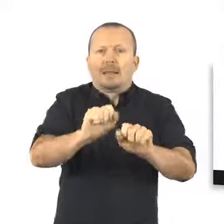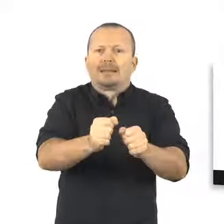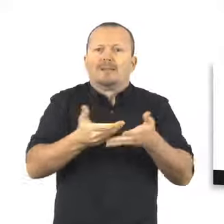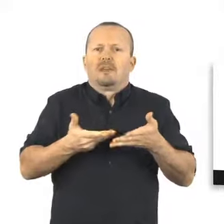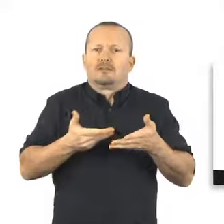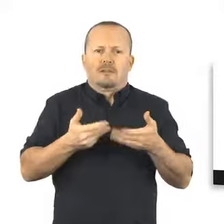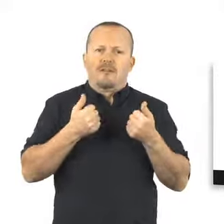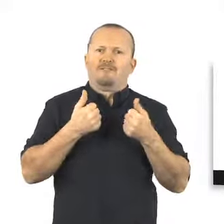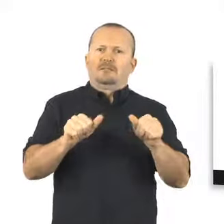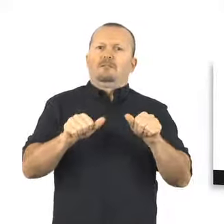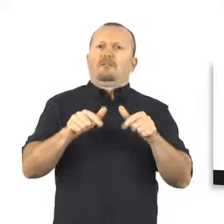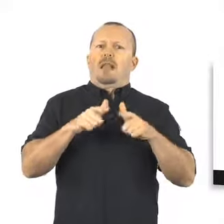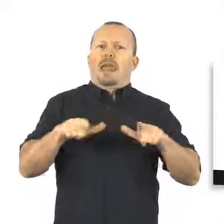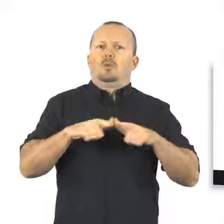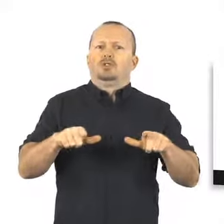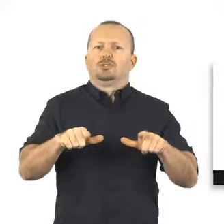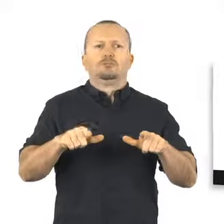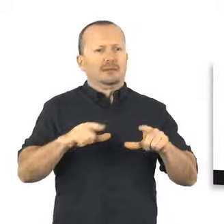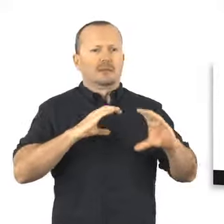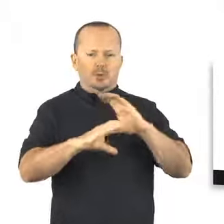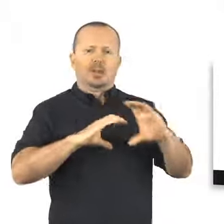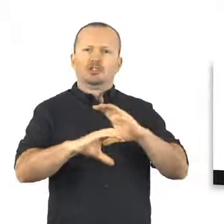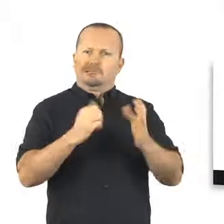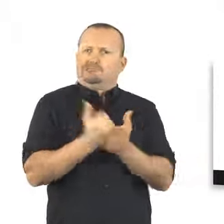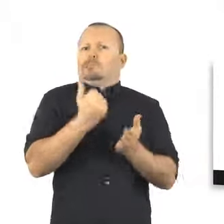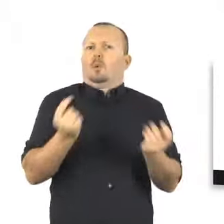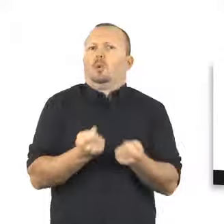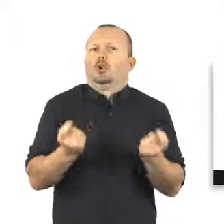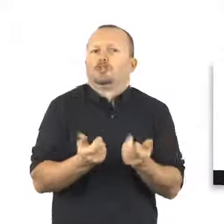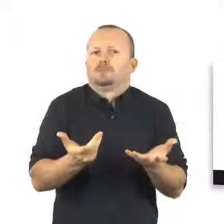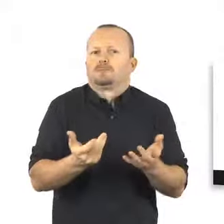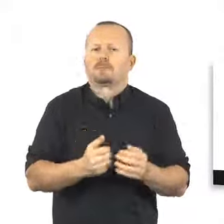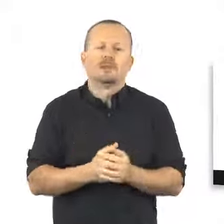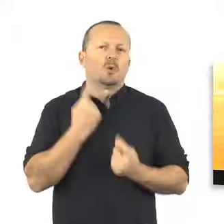and skills that give us a language that’s effective, an effective communication.